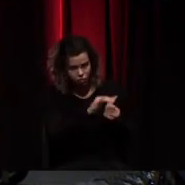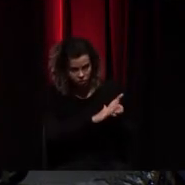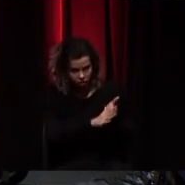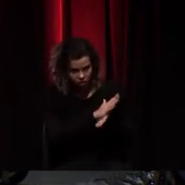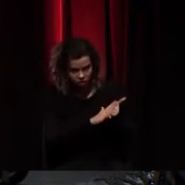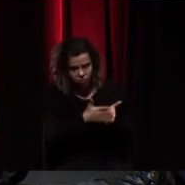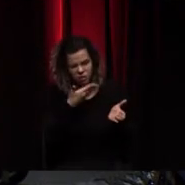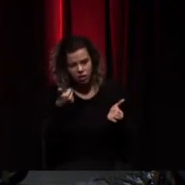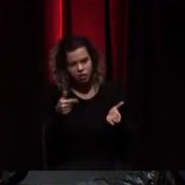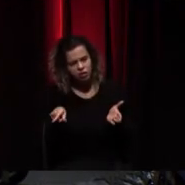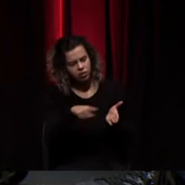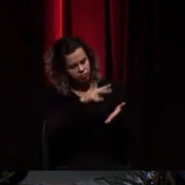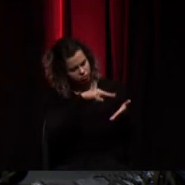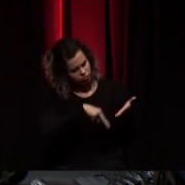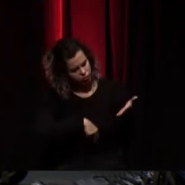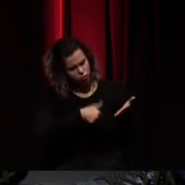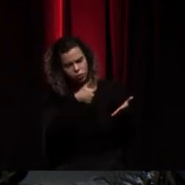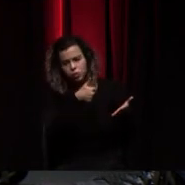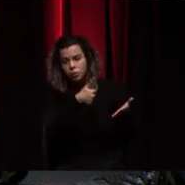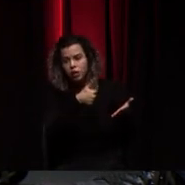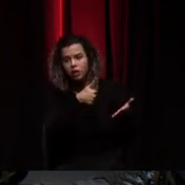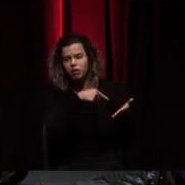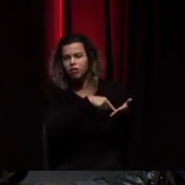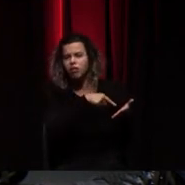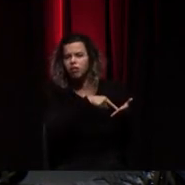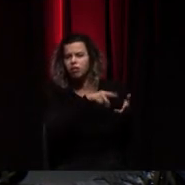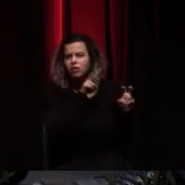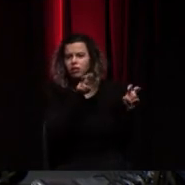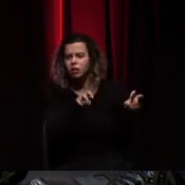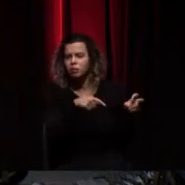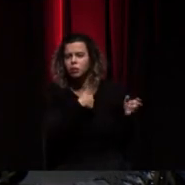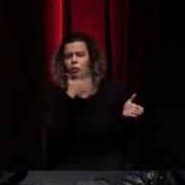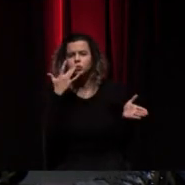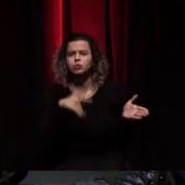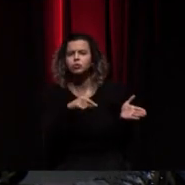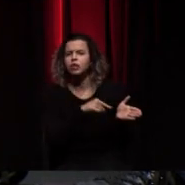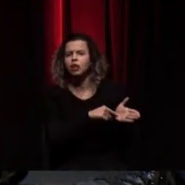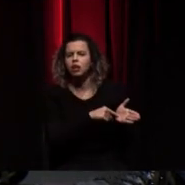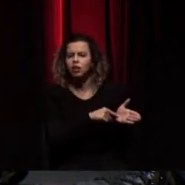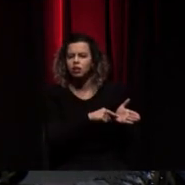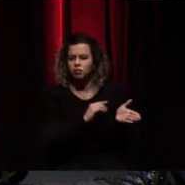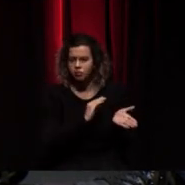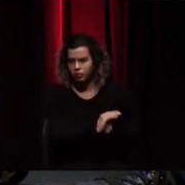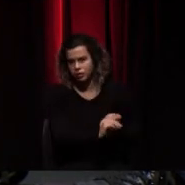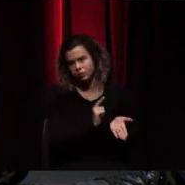that they will find it okay to read an article without knowing it is sponsored.